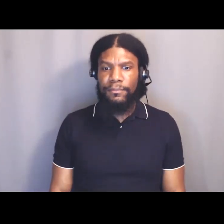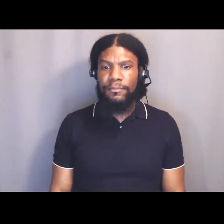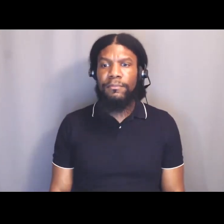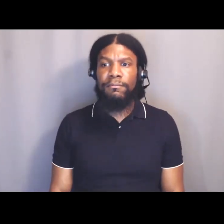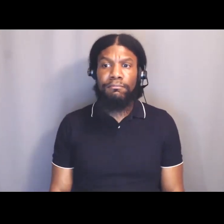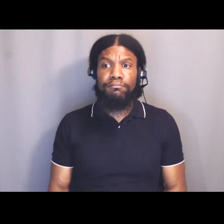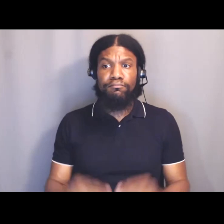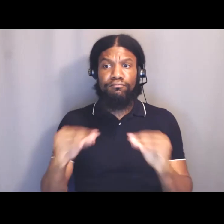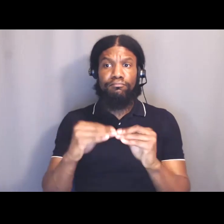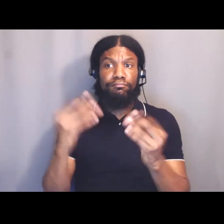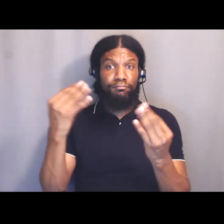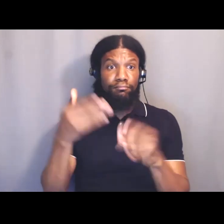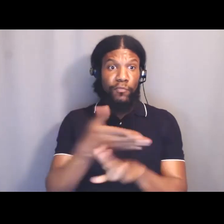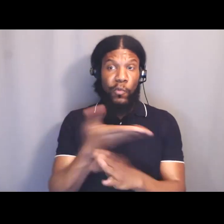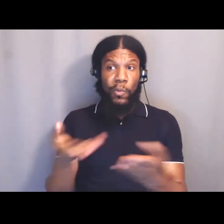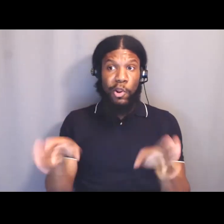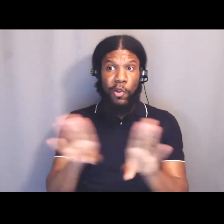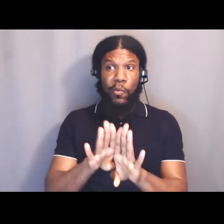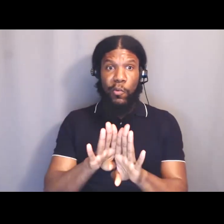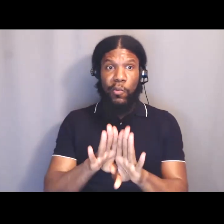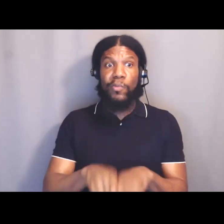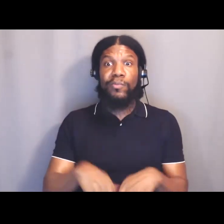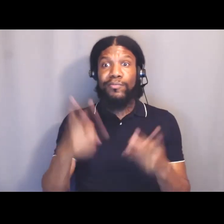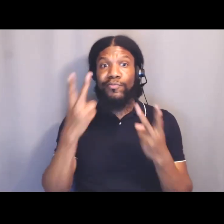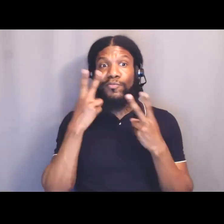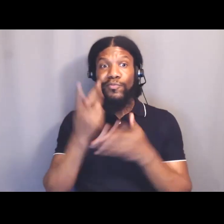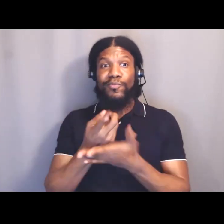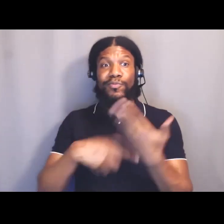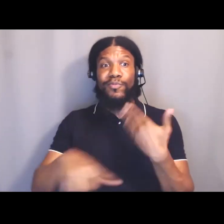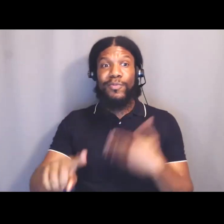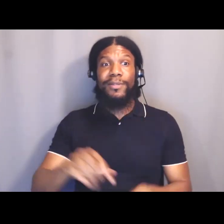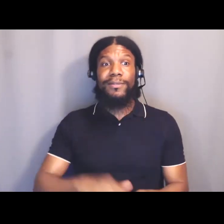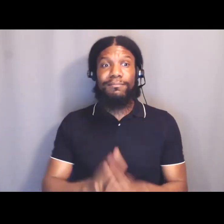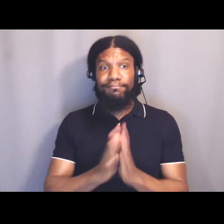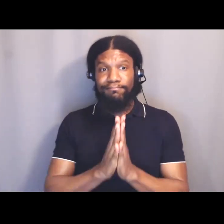Okay, thank you everybody. See you next week Insha'Allah. Thanks so much. Thank you.